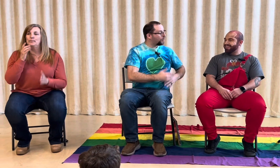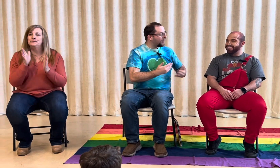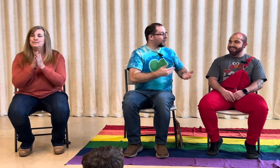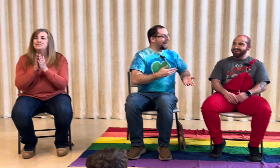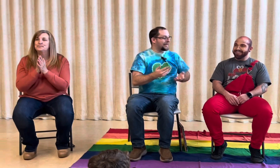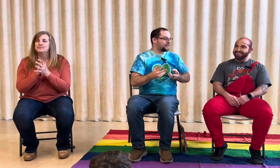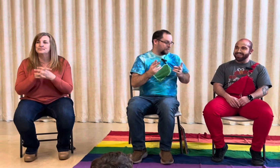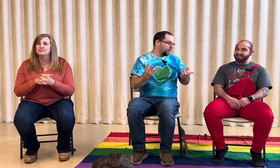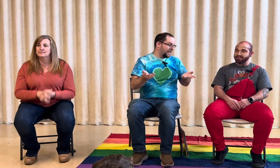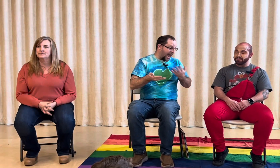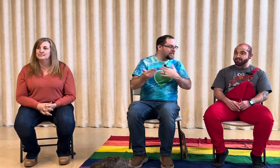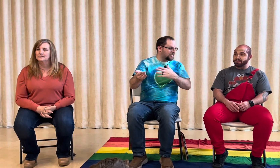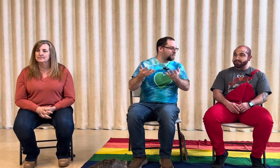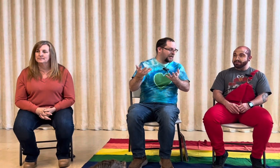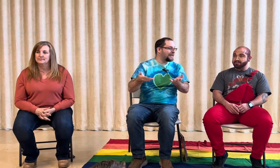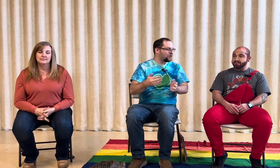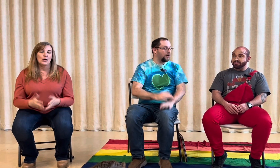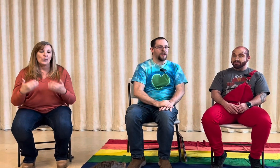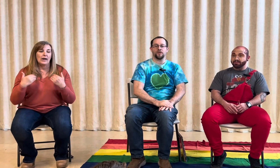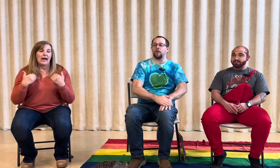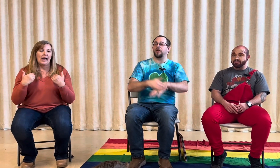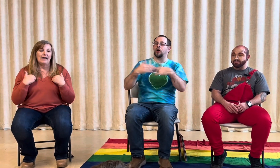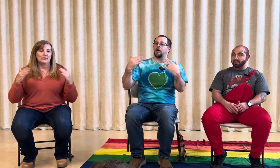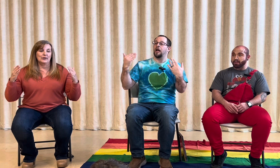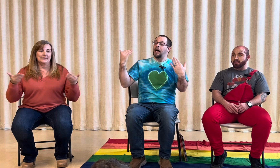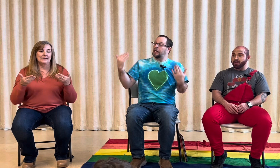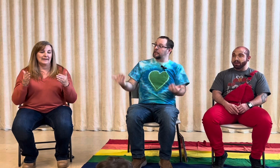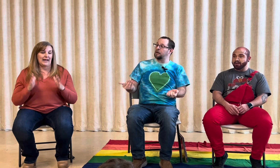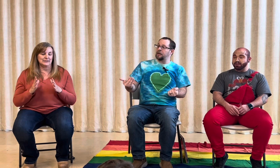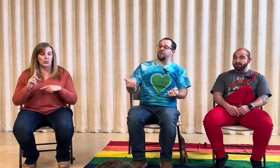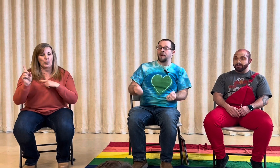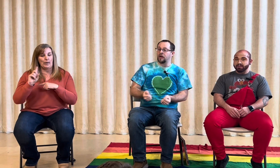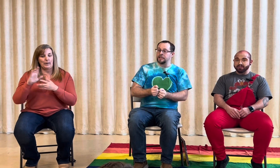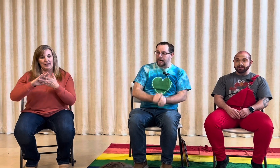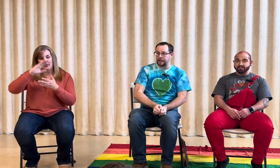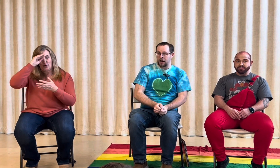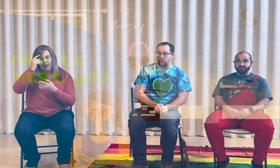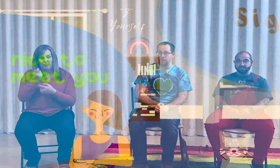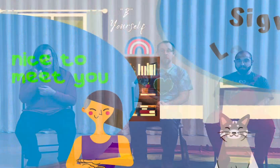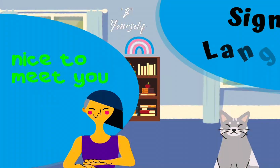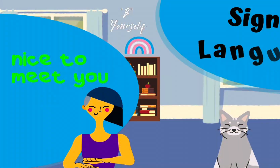well, we have our next guest piece on this where we learn a little bit of American Sign Language.